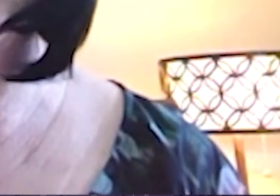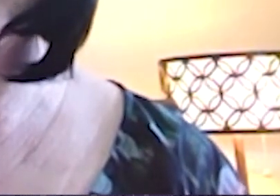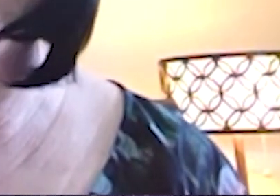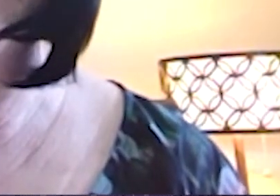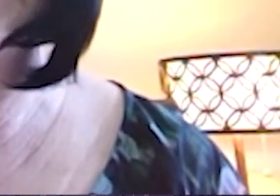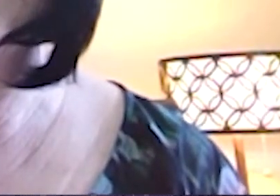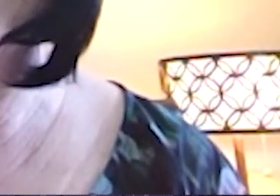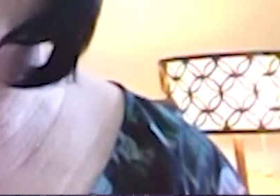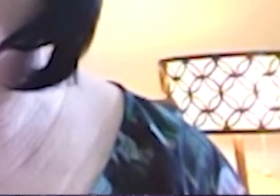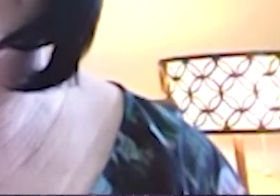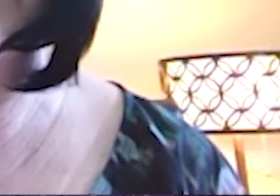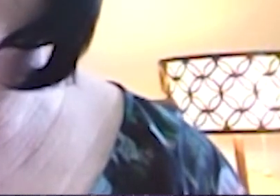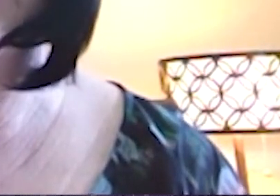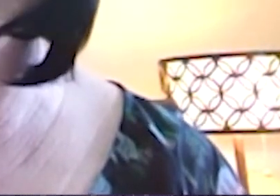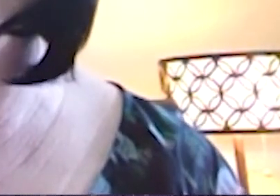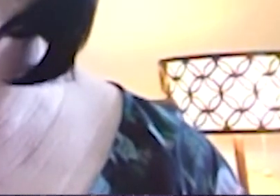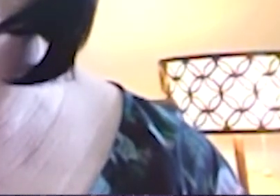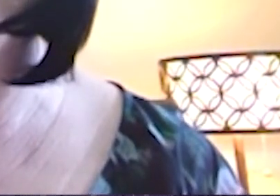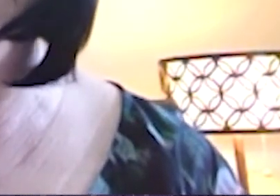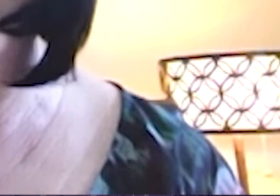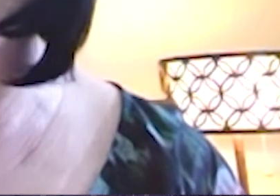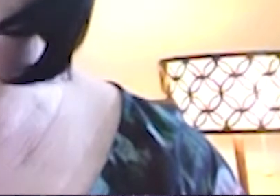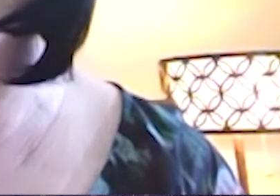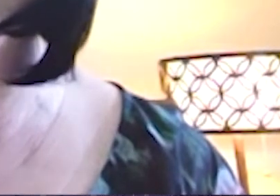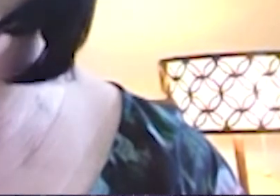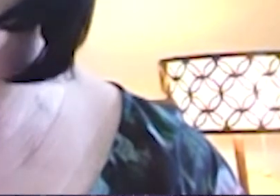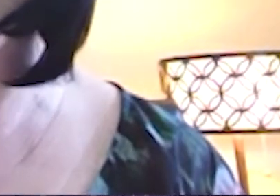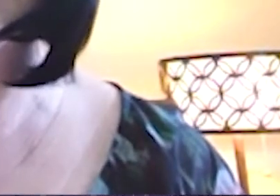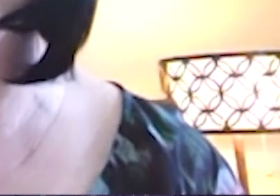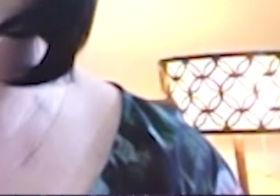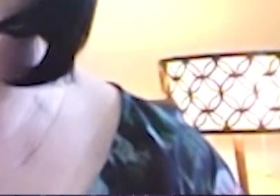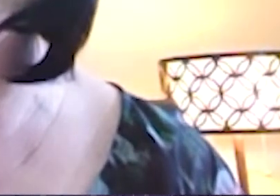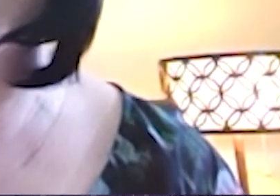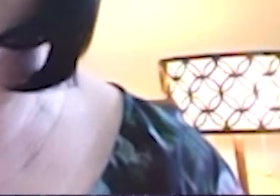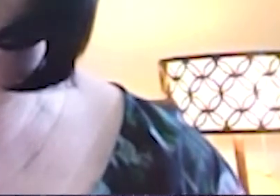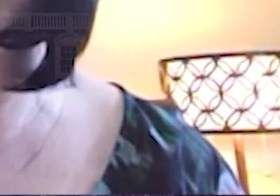sacrifices and courage and providing their families with our unconditional support.